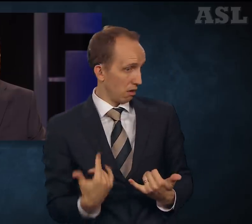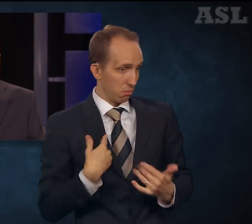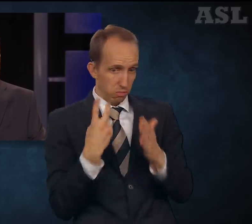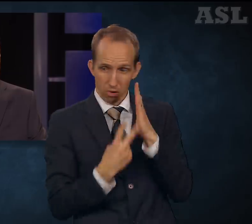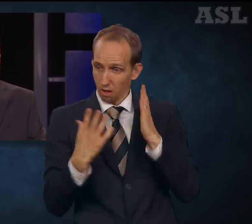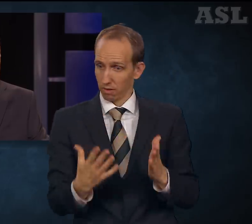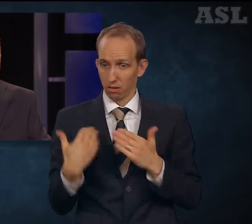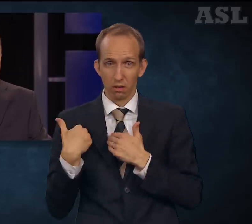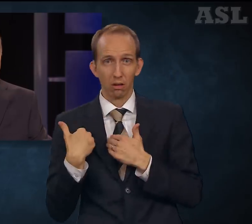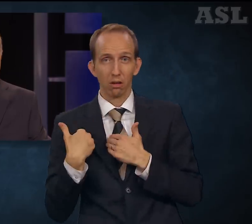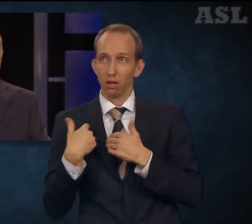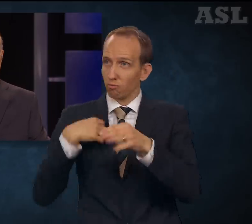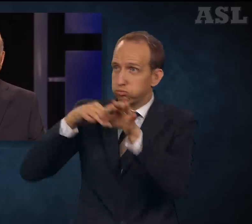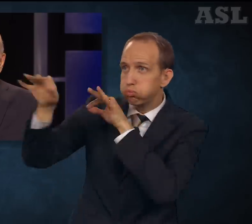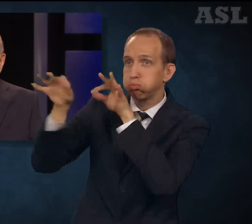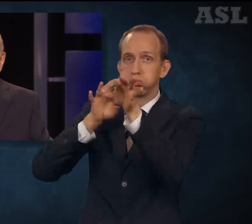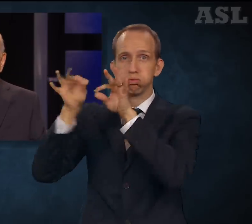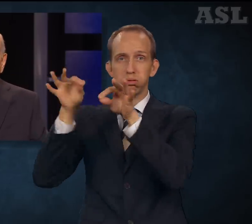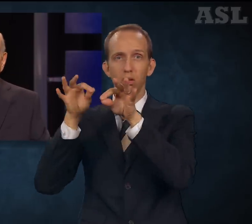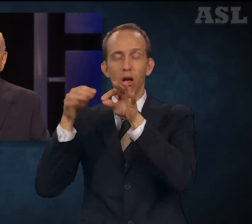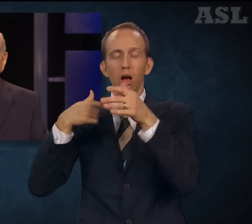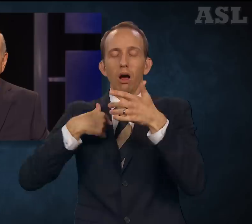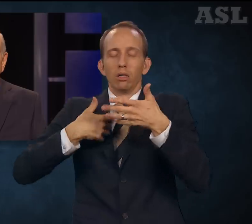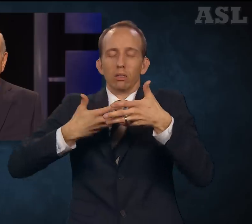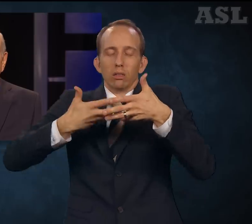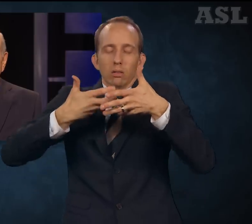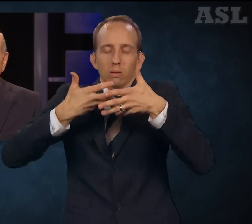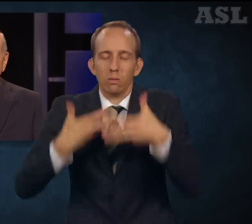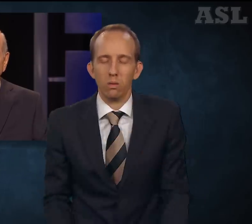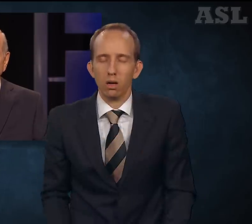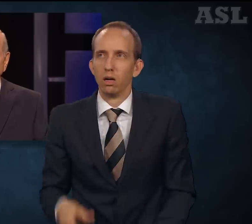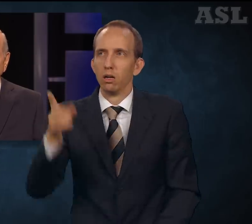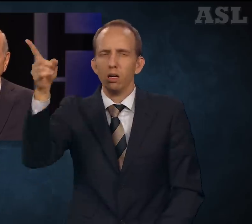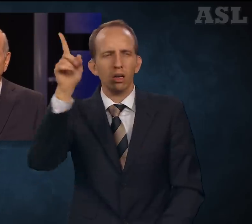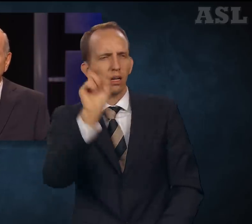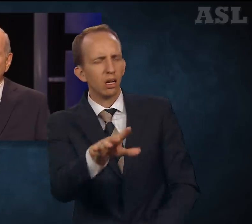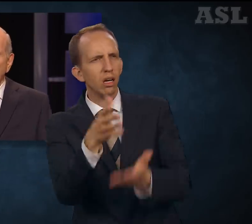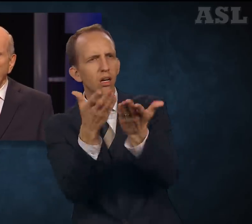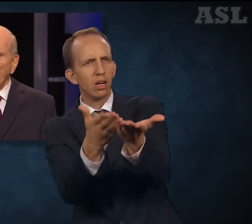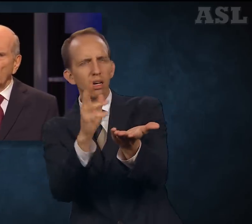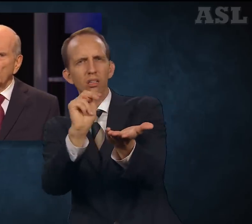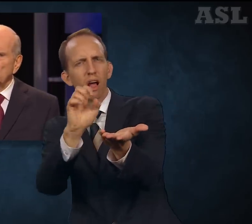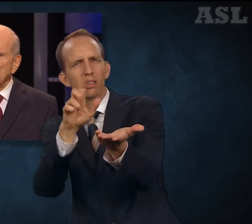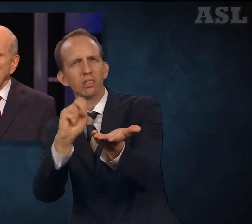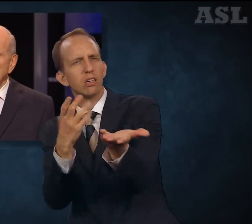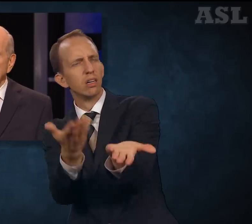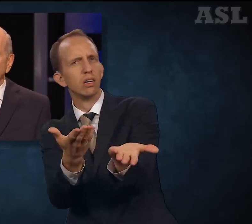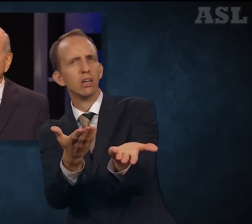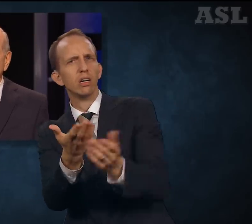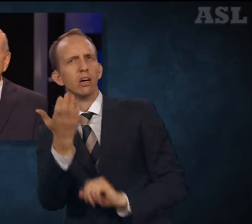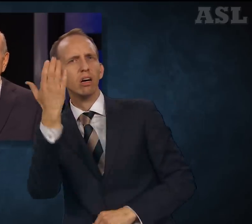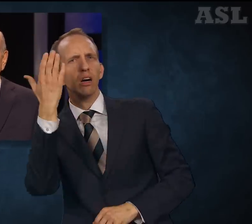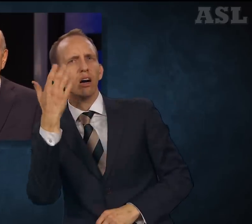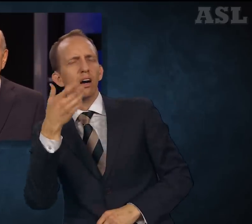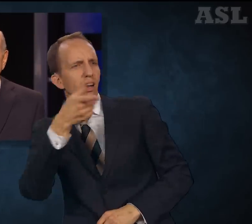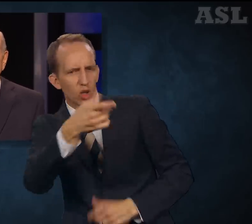TODAY.